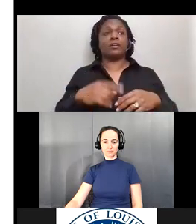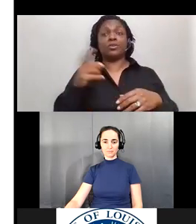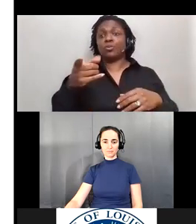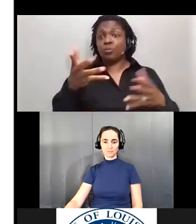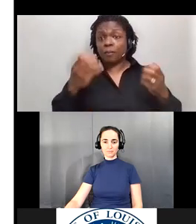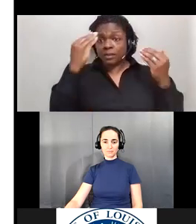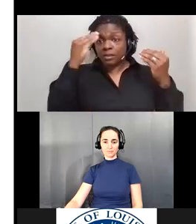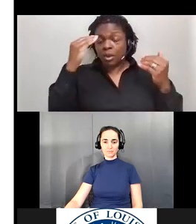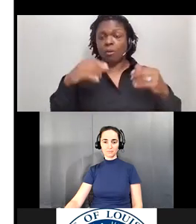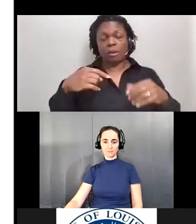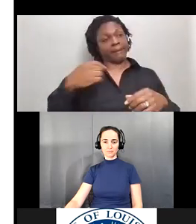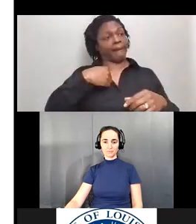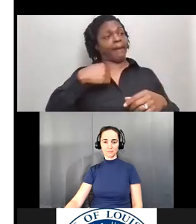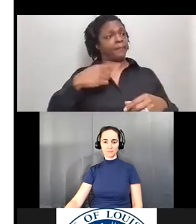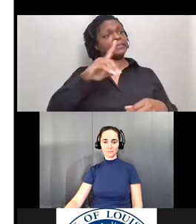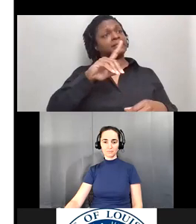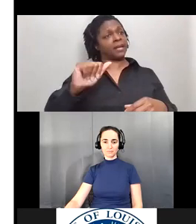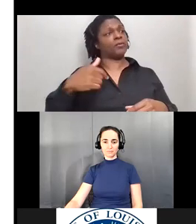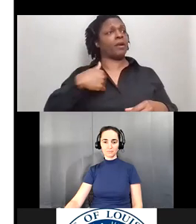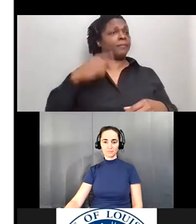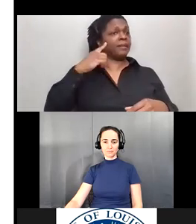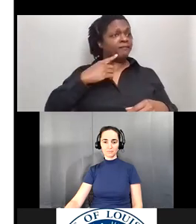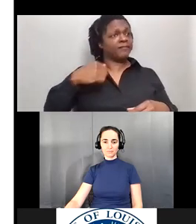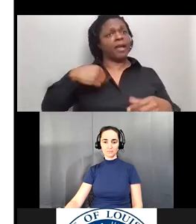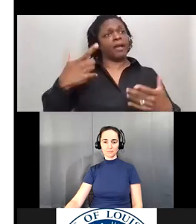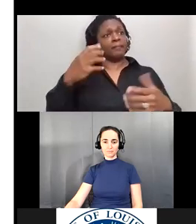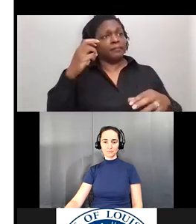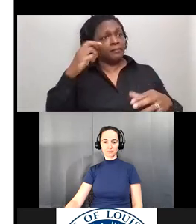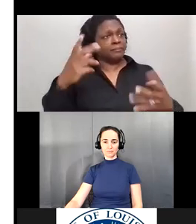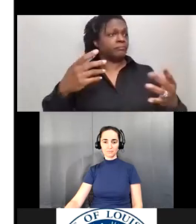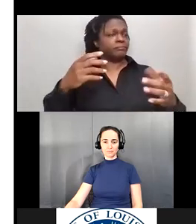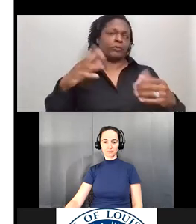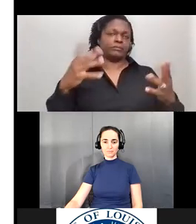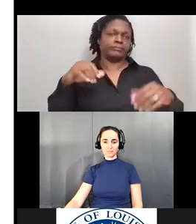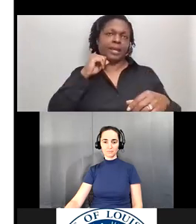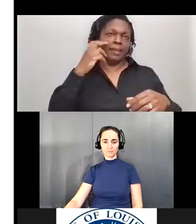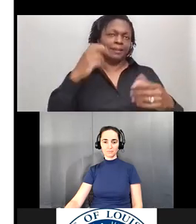16:04:09 card. that's the time to present that to an officer to wait till they asked